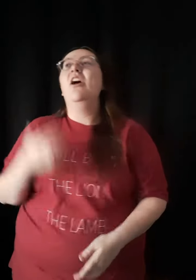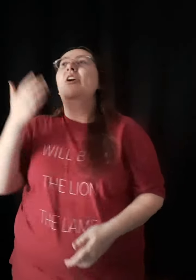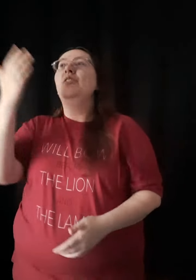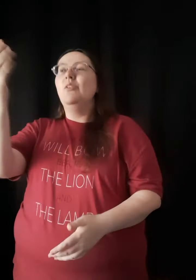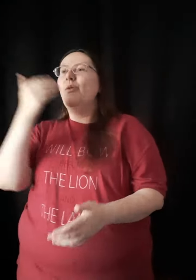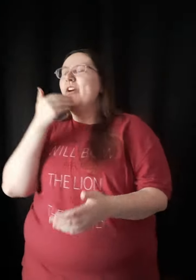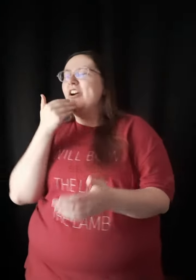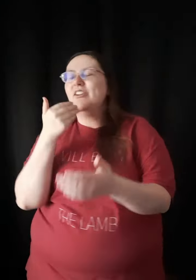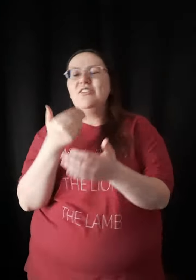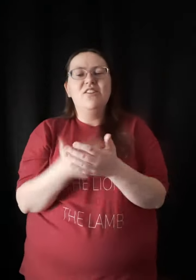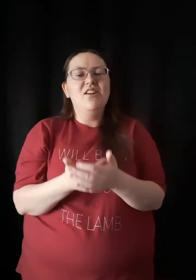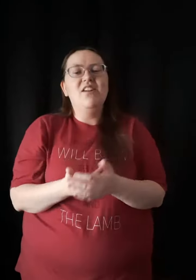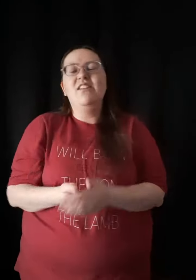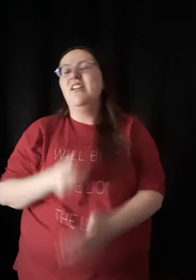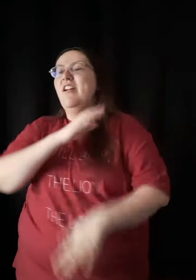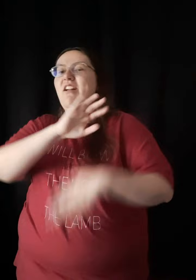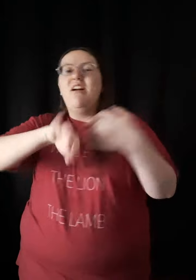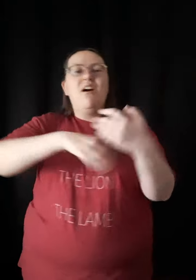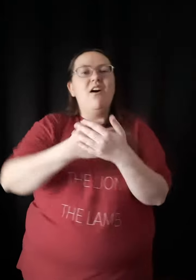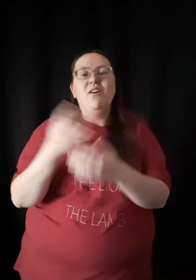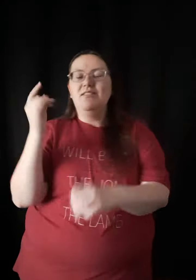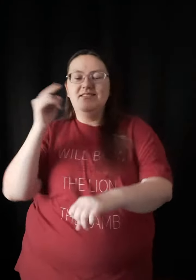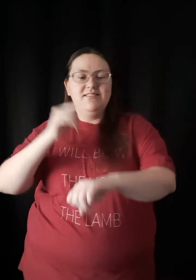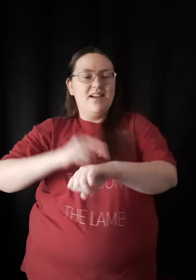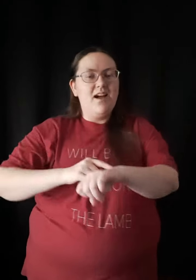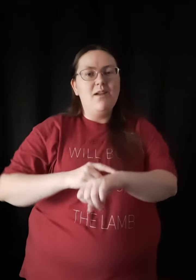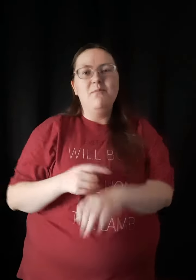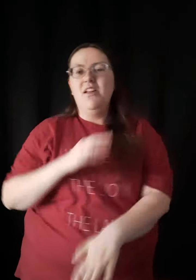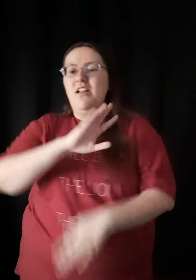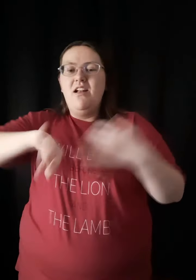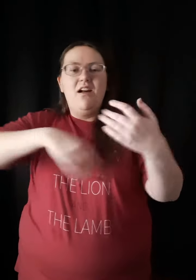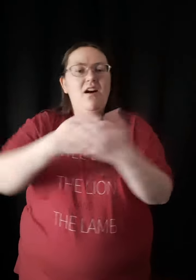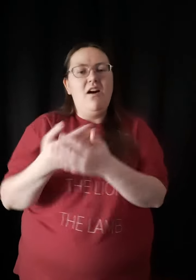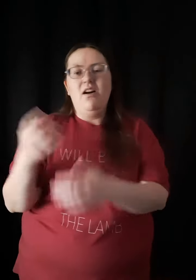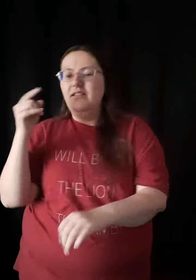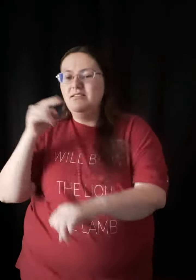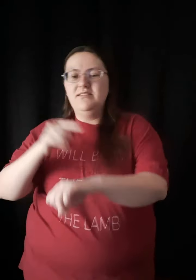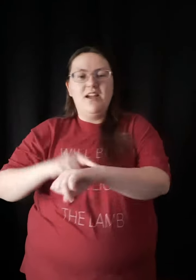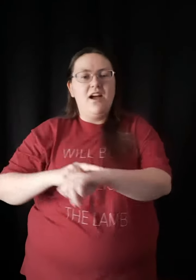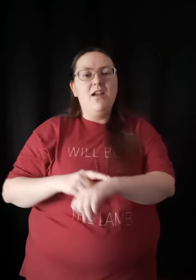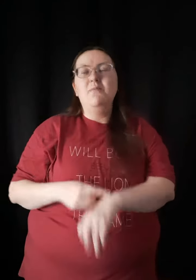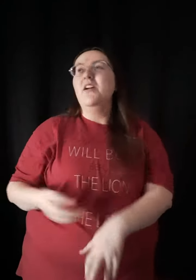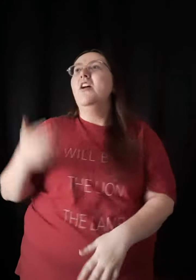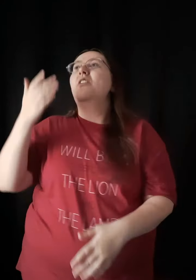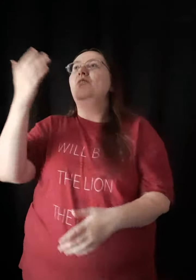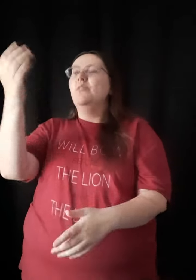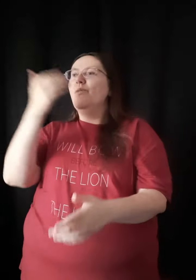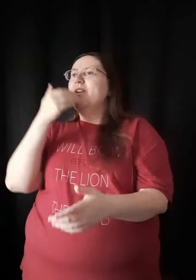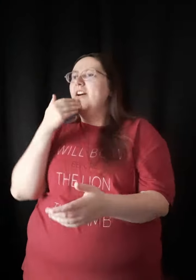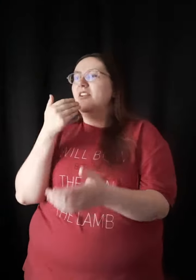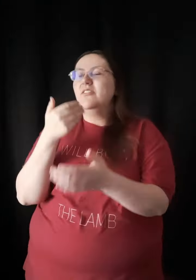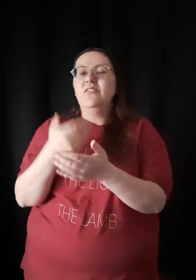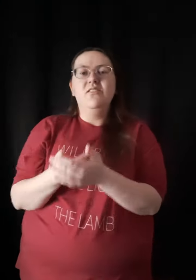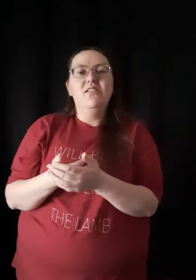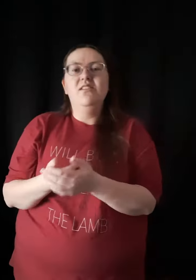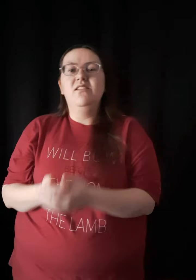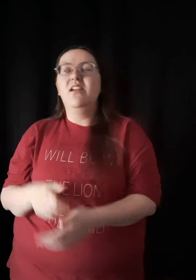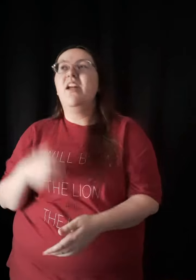Sing, sing, you are good All the time All the time, you are good